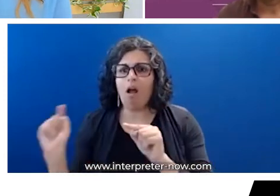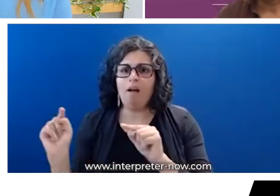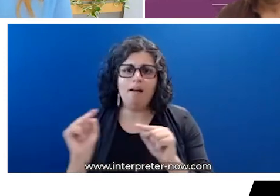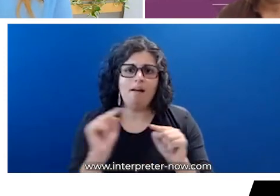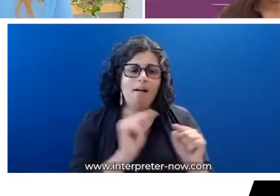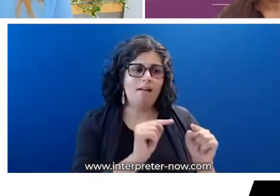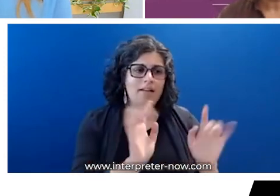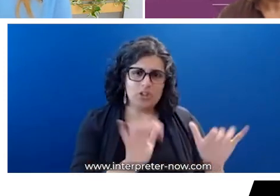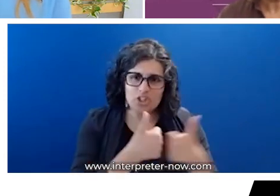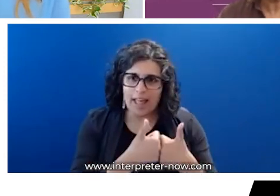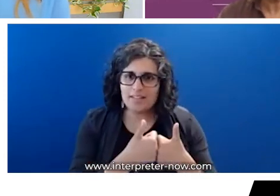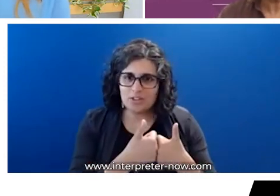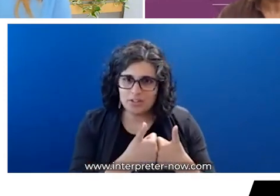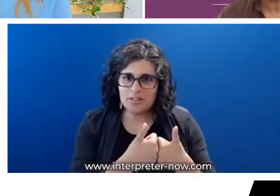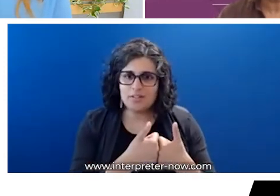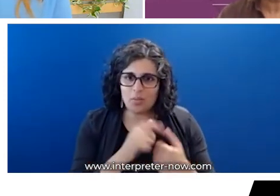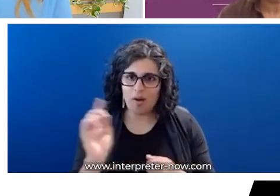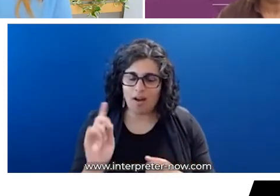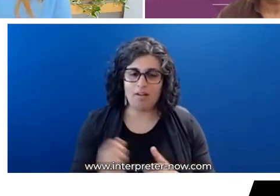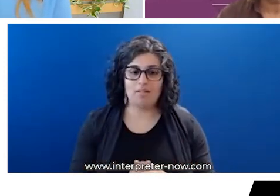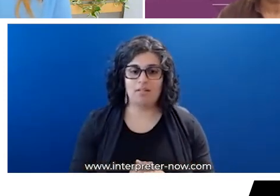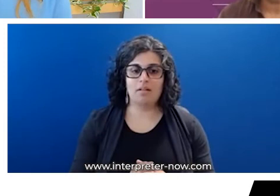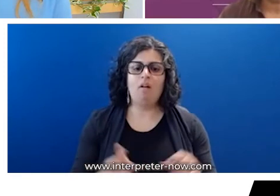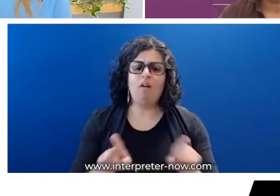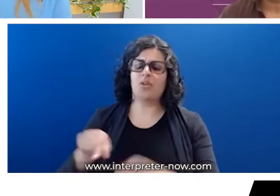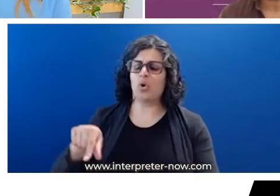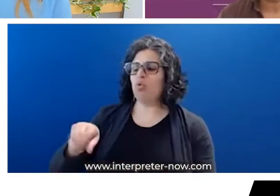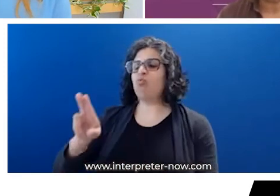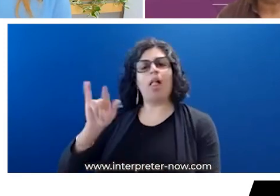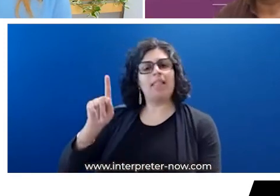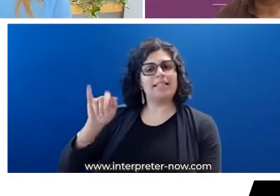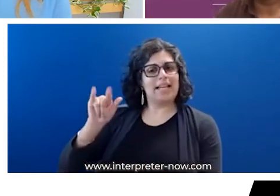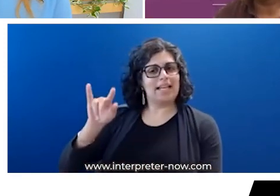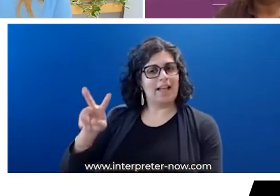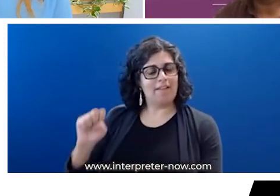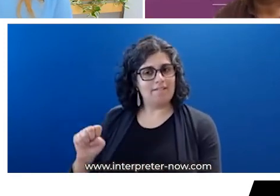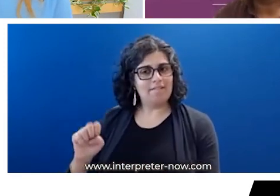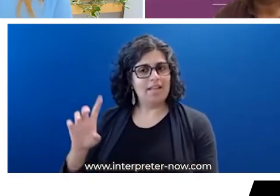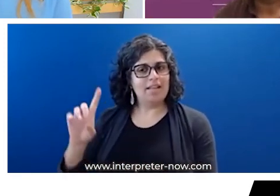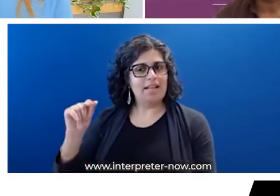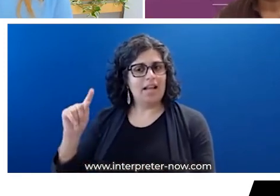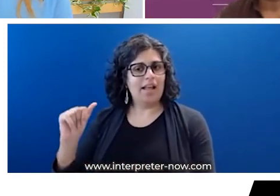I also think that qualitative data just by conducting stay interviews is really important too.